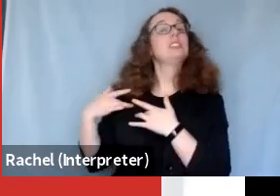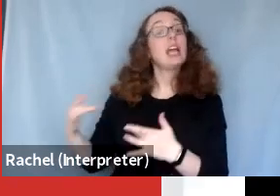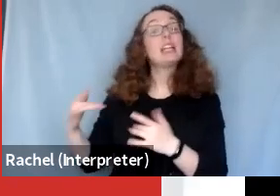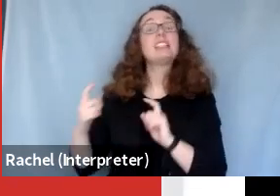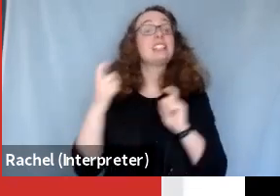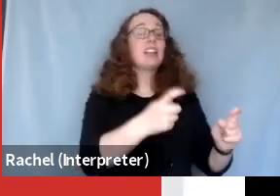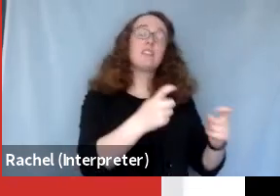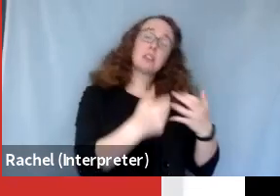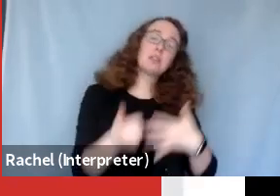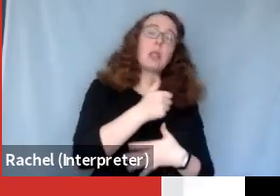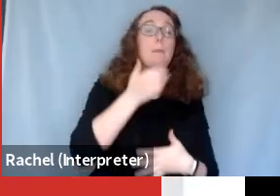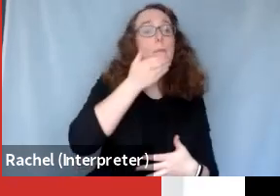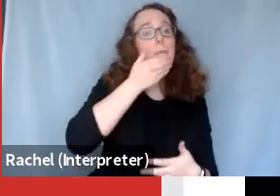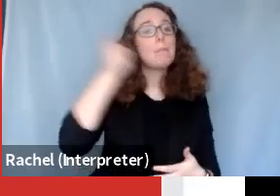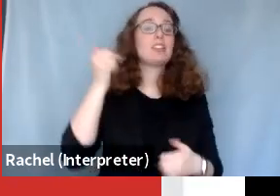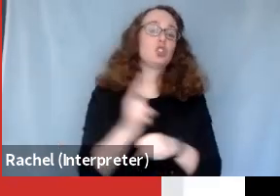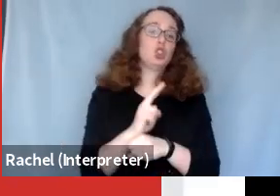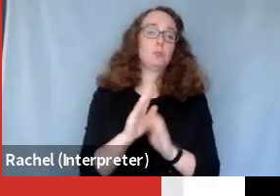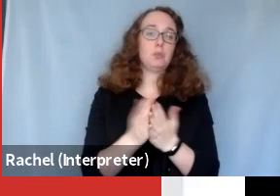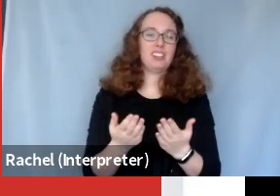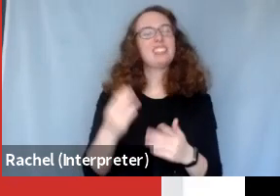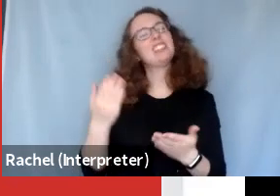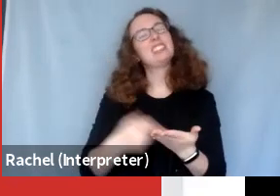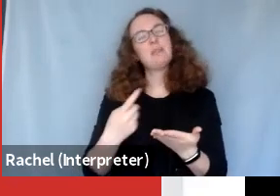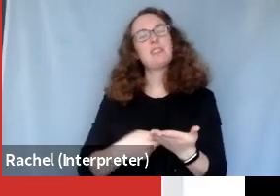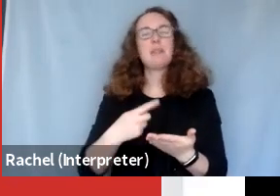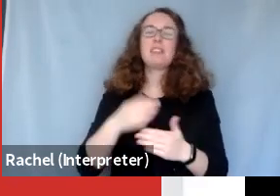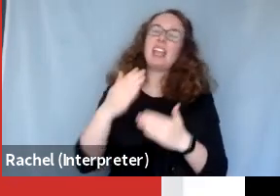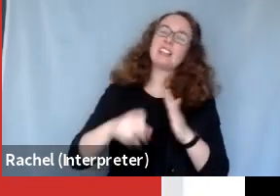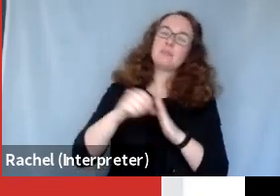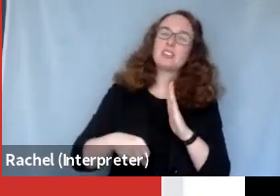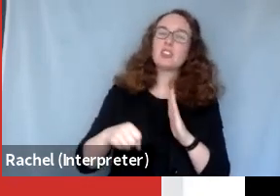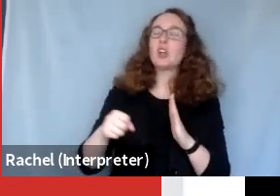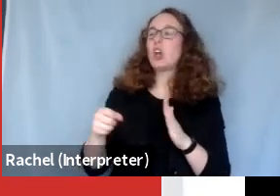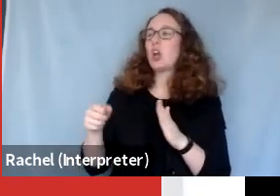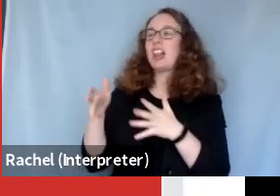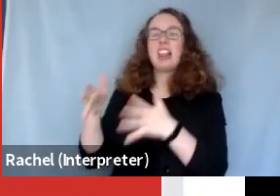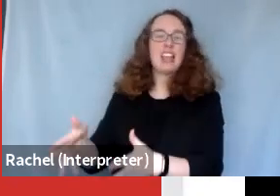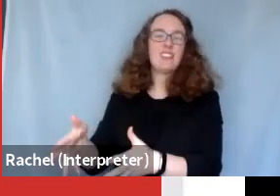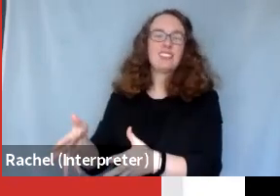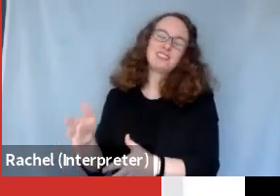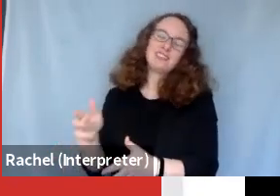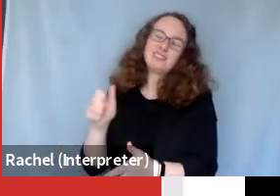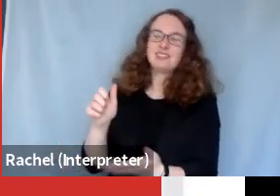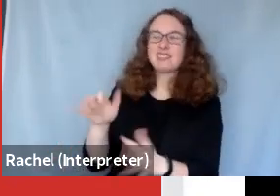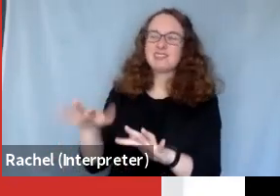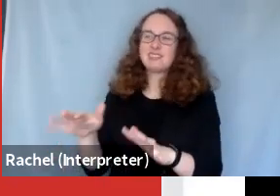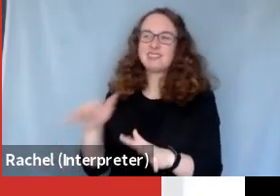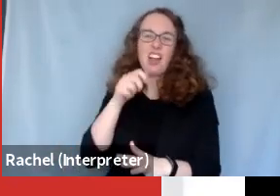we've got two or three used left, they're kind of the the worst of the bunch if you will. Thank you. We have Grace, if you're